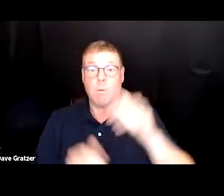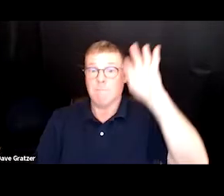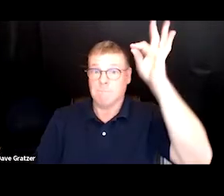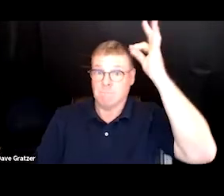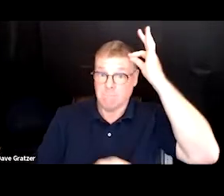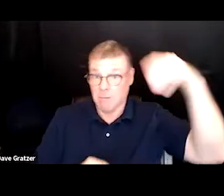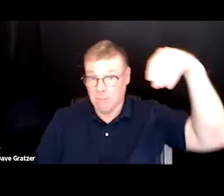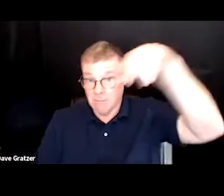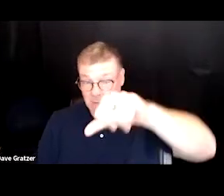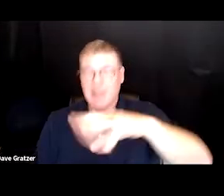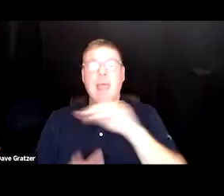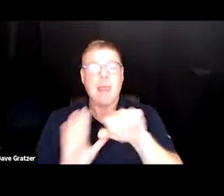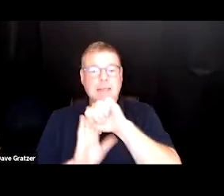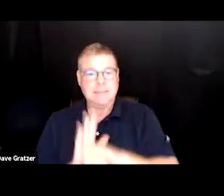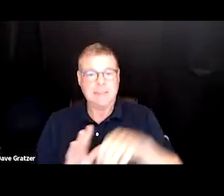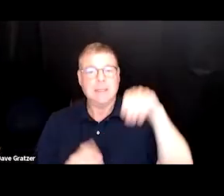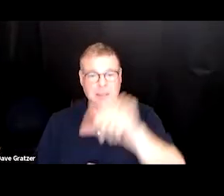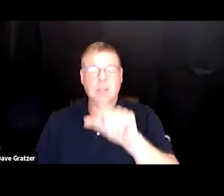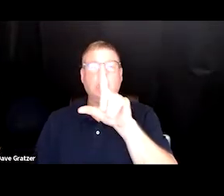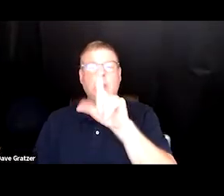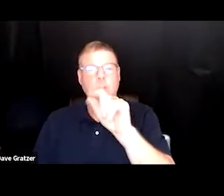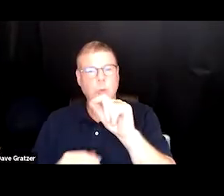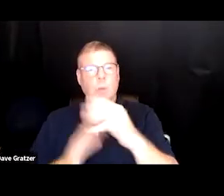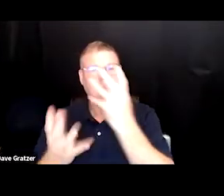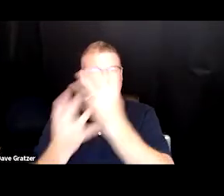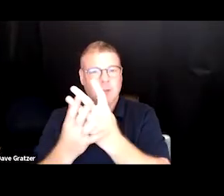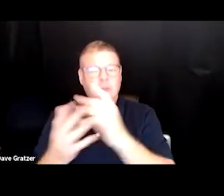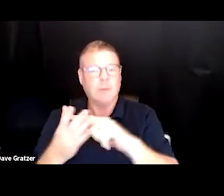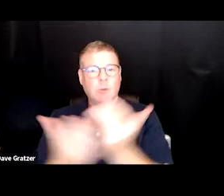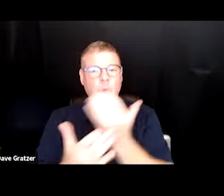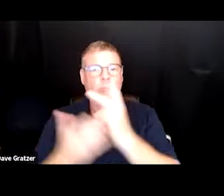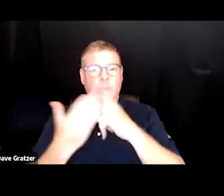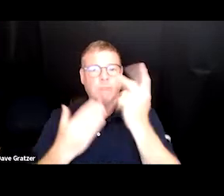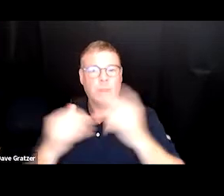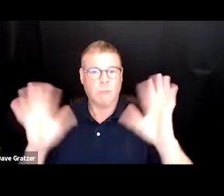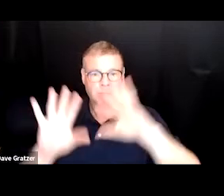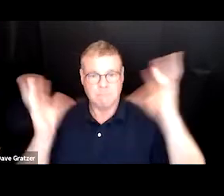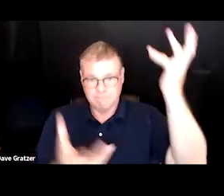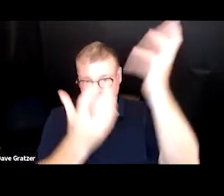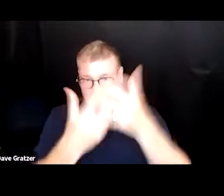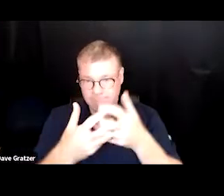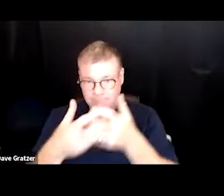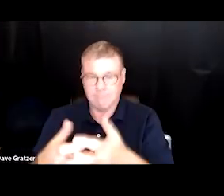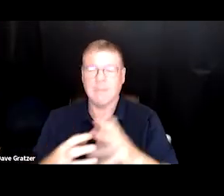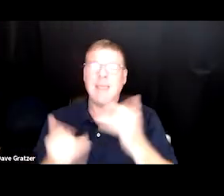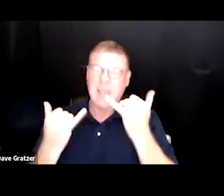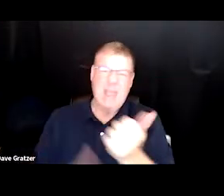Used to assist 20 jails to establish the new program that we have, which now is several years old.